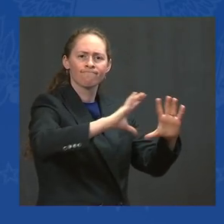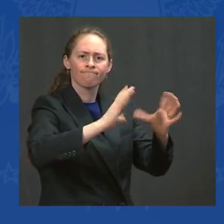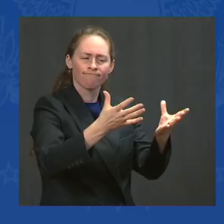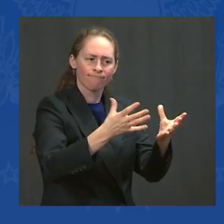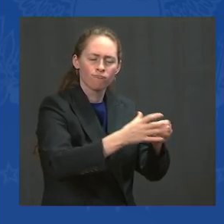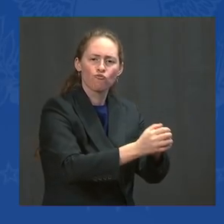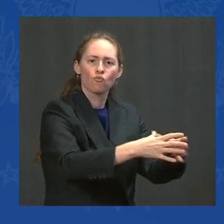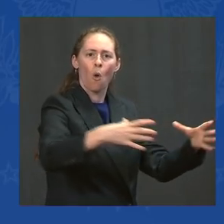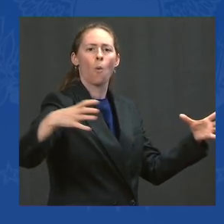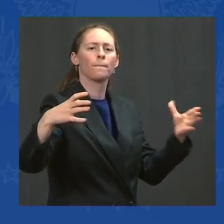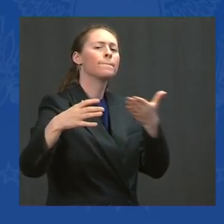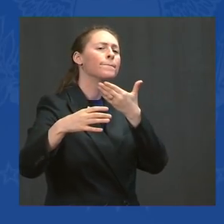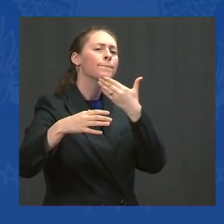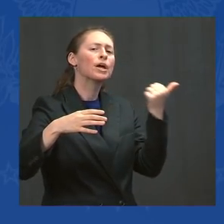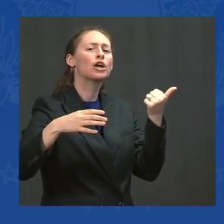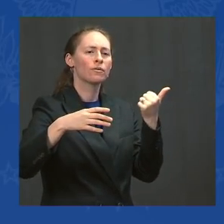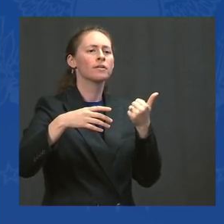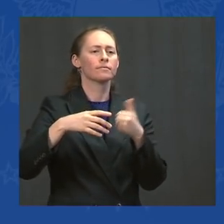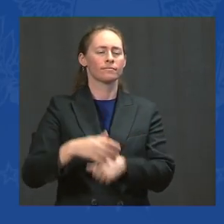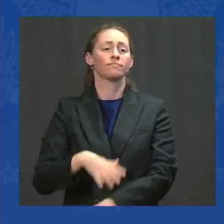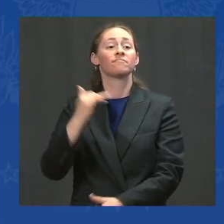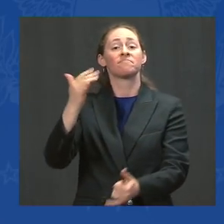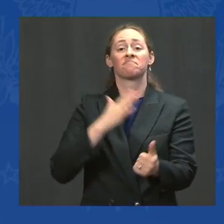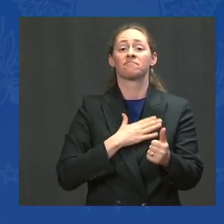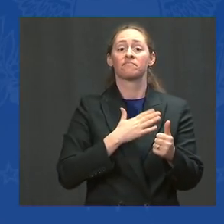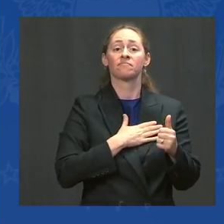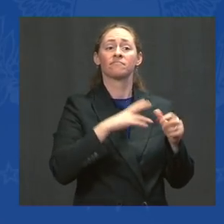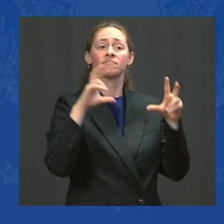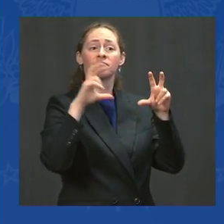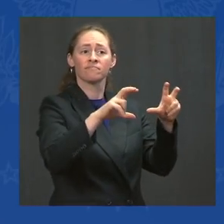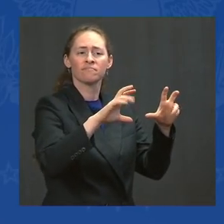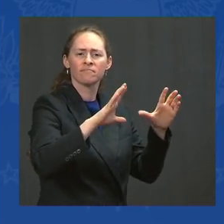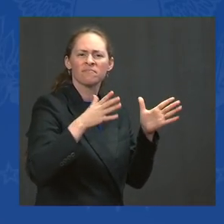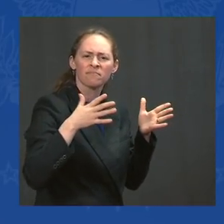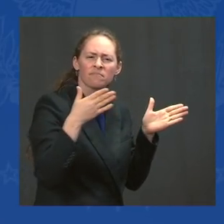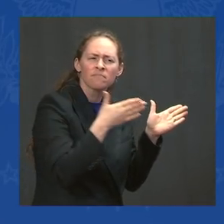The investments I'm proposing are investments the American people want and investments